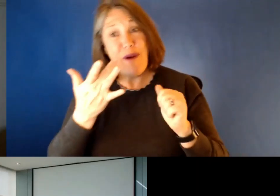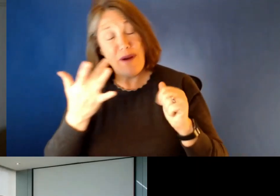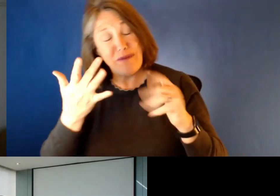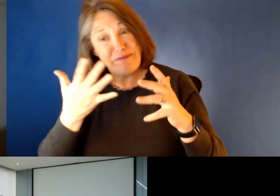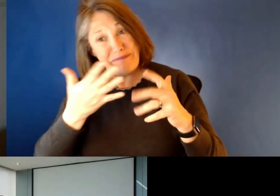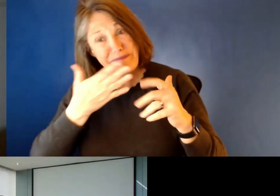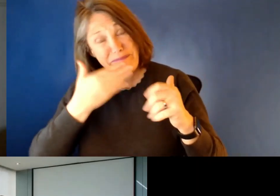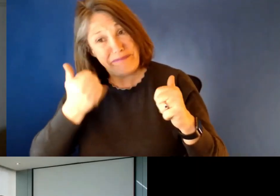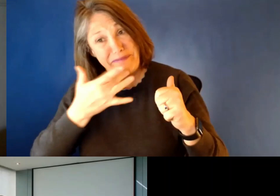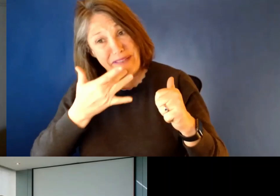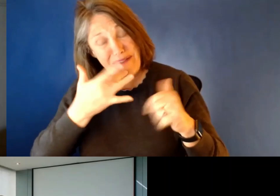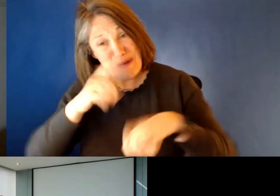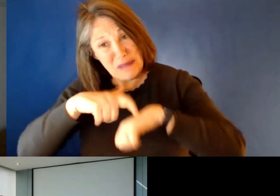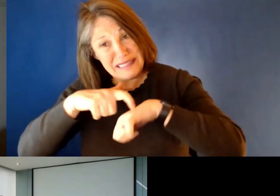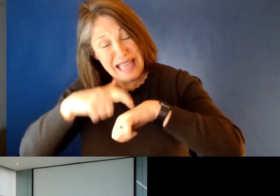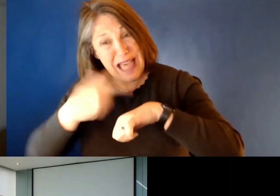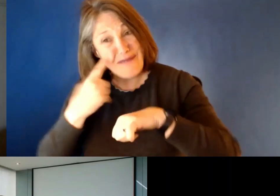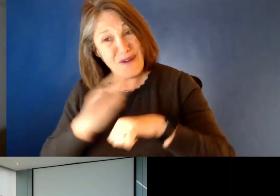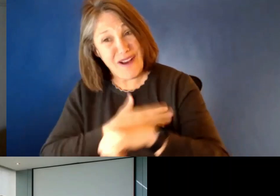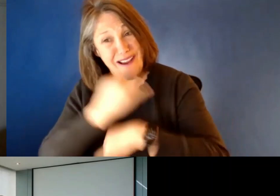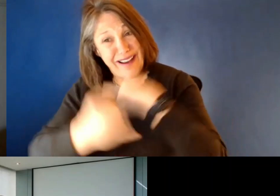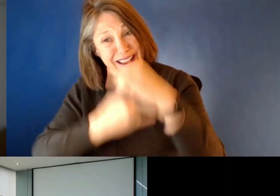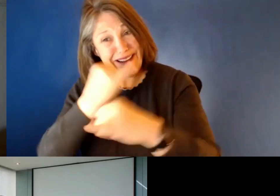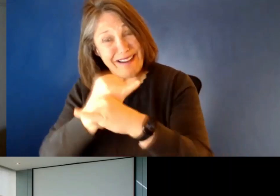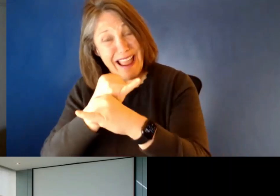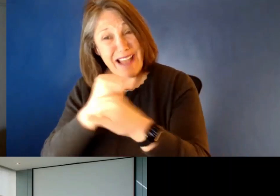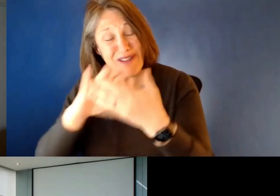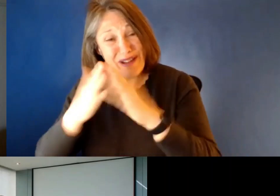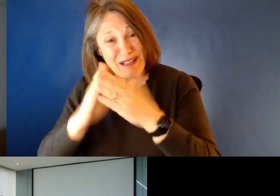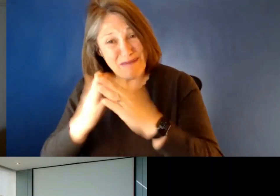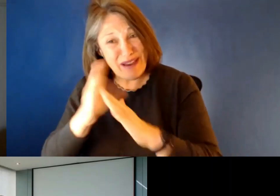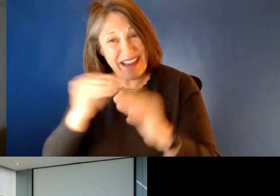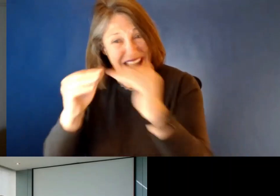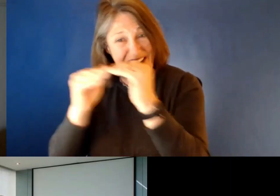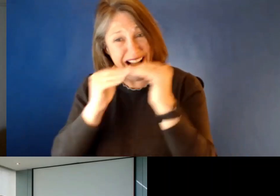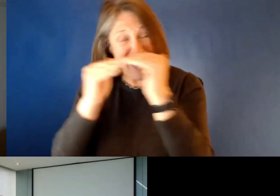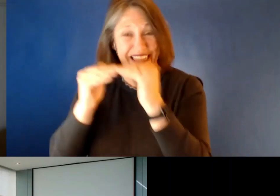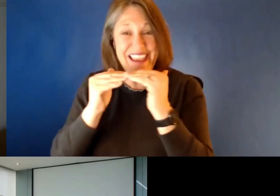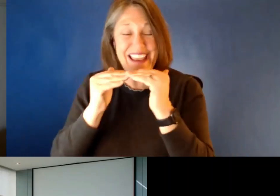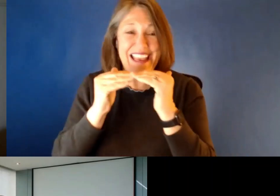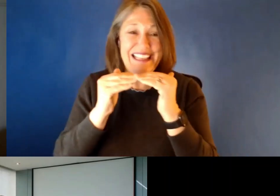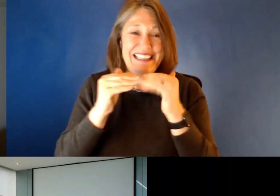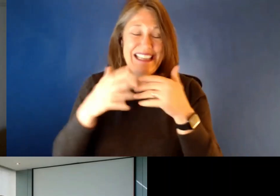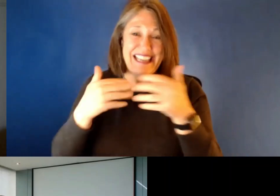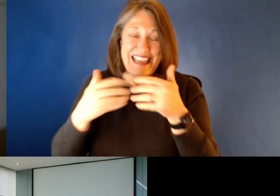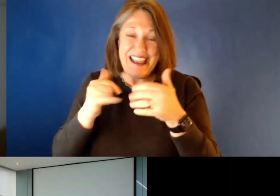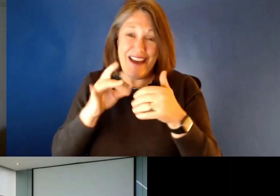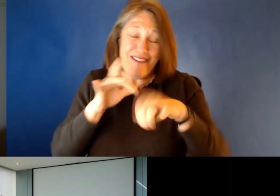international community and colleagues, 06:05:57 whether it is in the early evening,